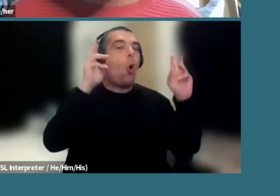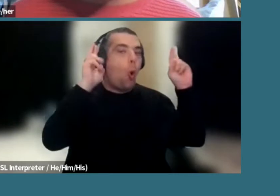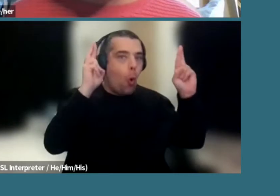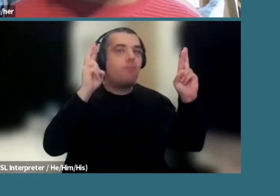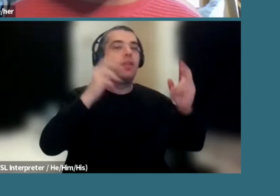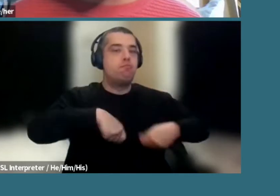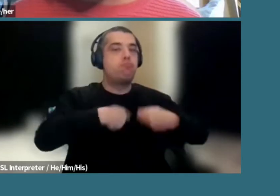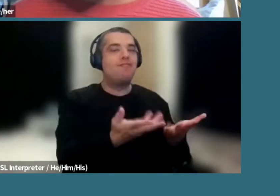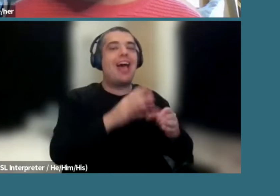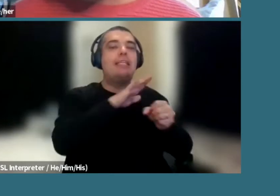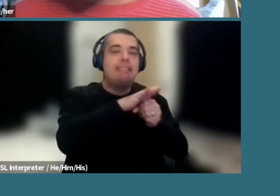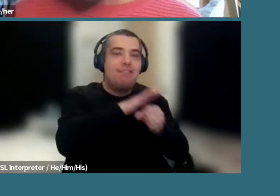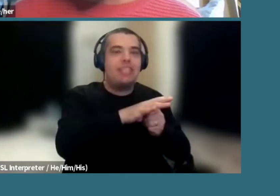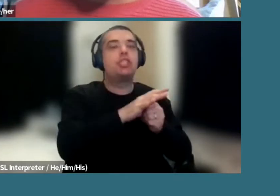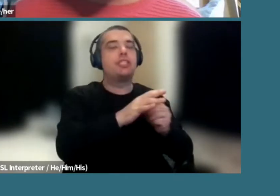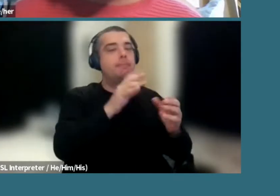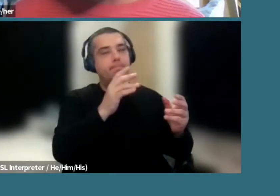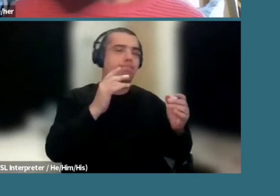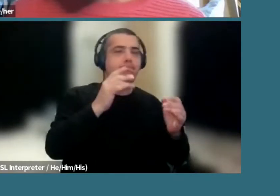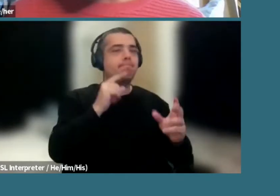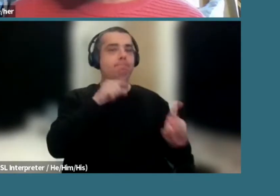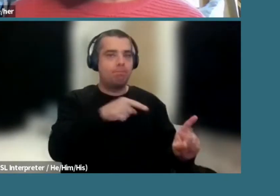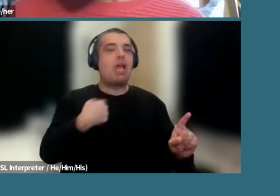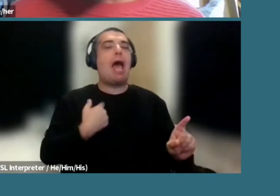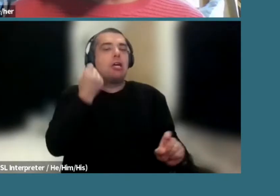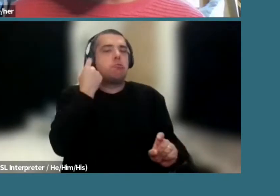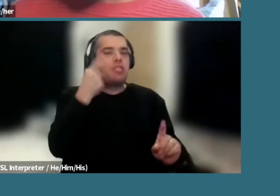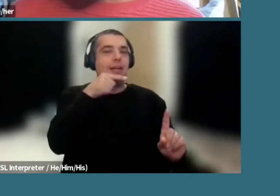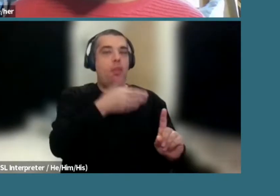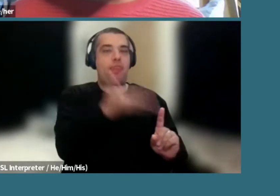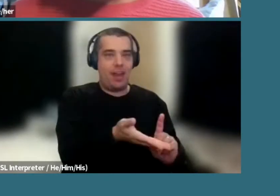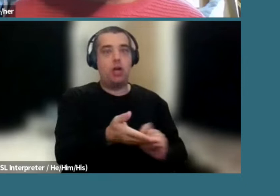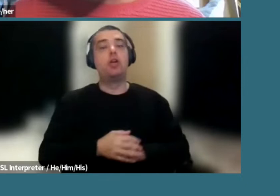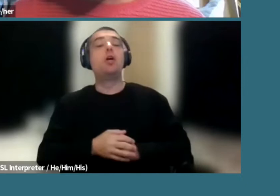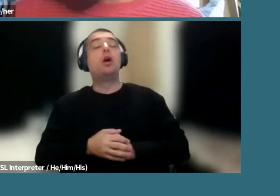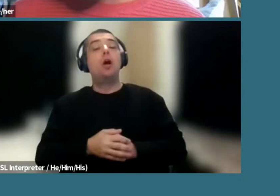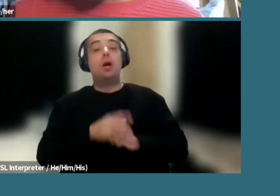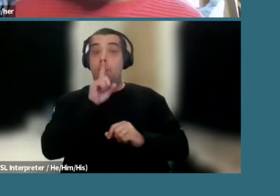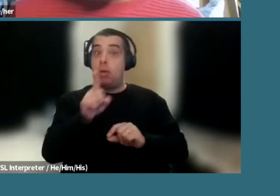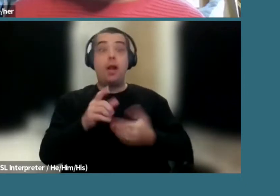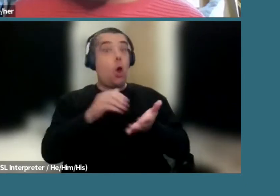description to give me an idea of what's going on. But very often I get to an image